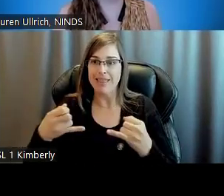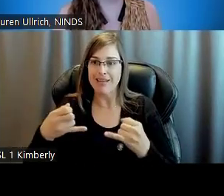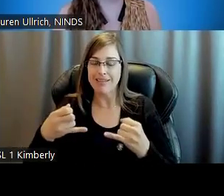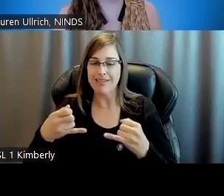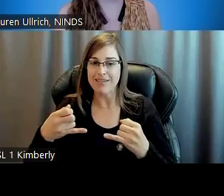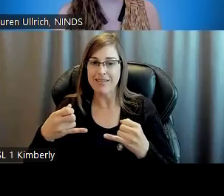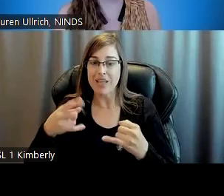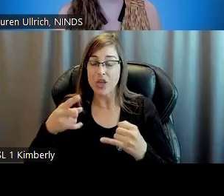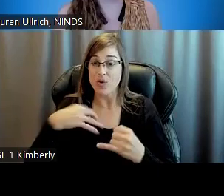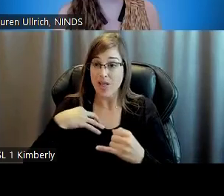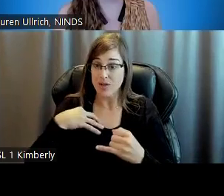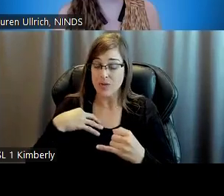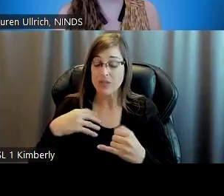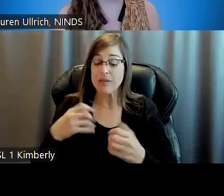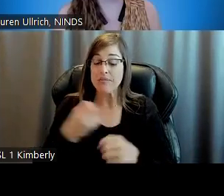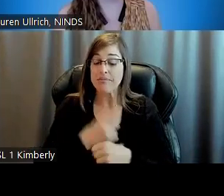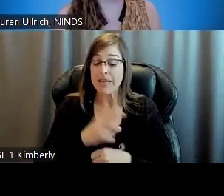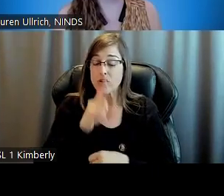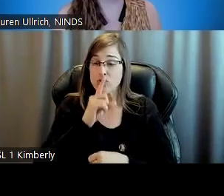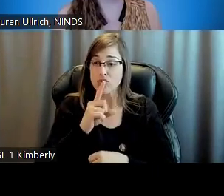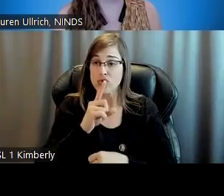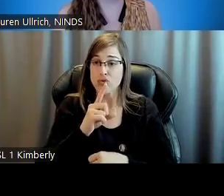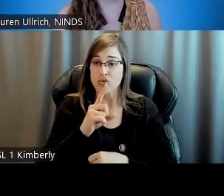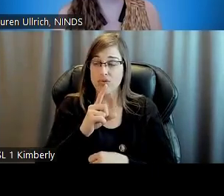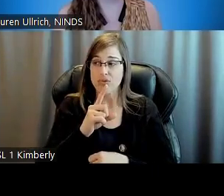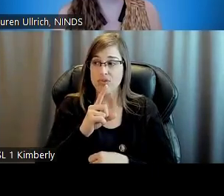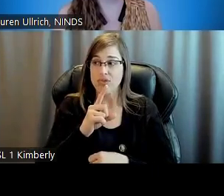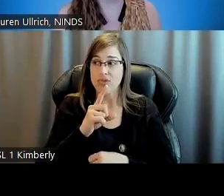and make sure it's a strong plan